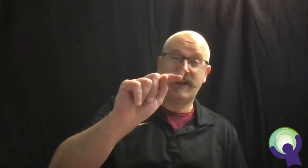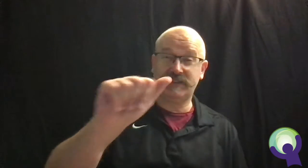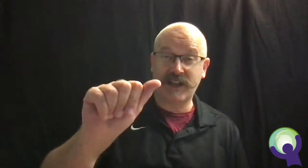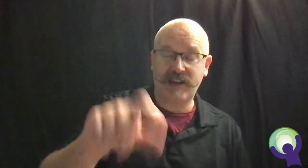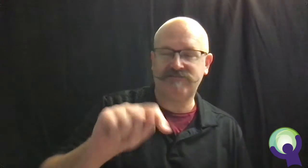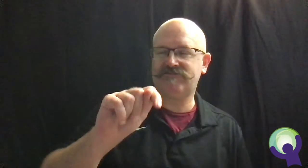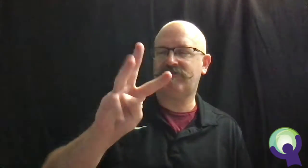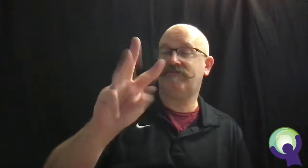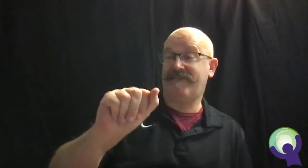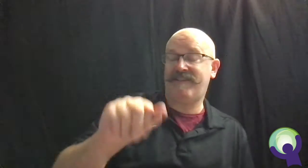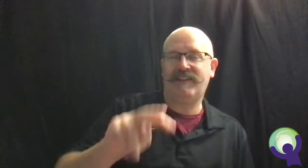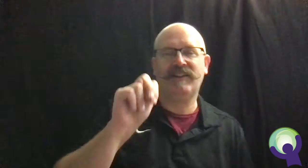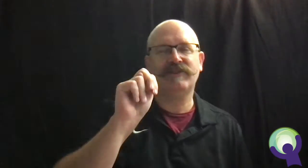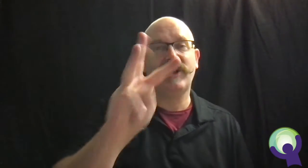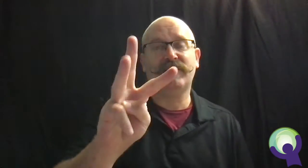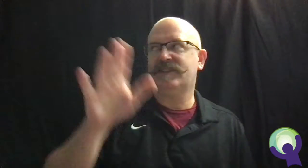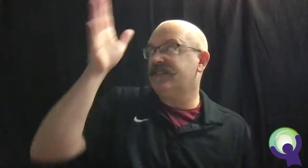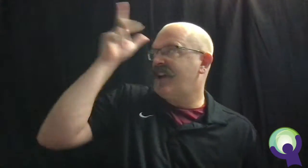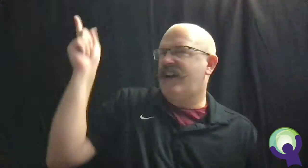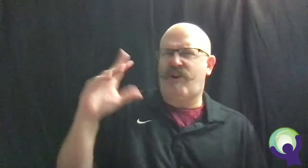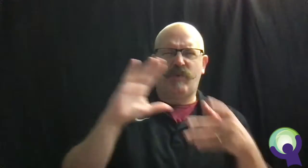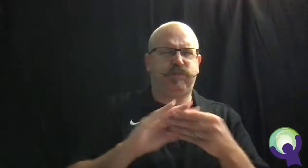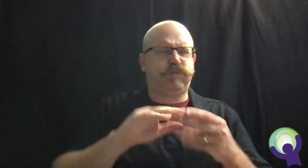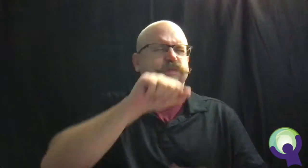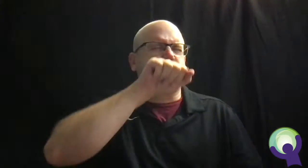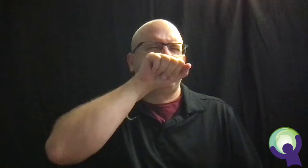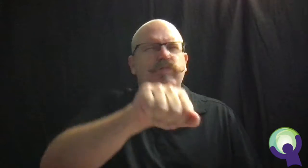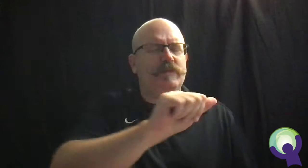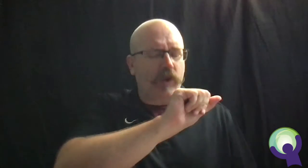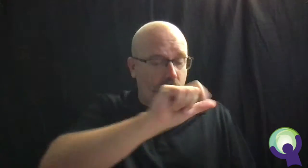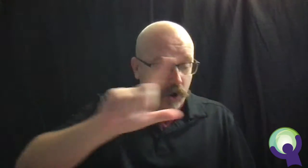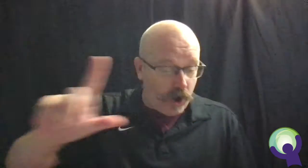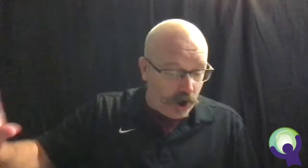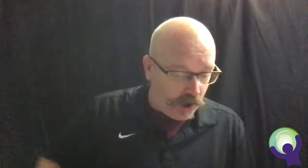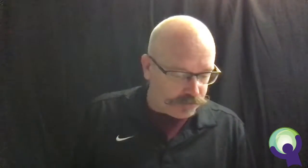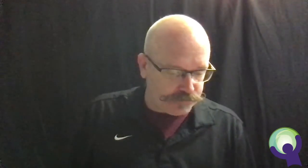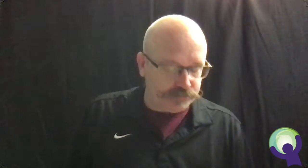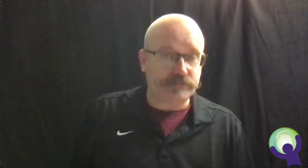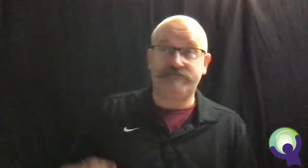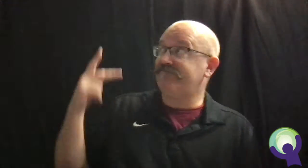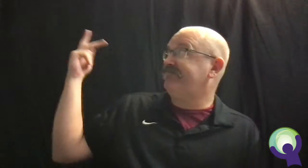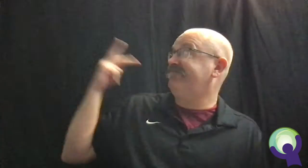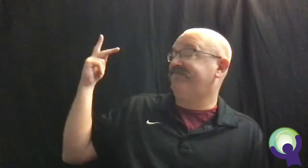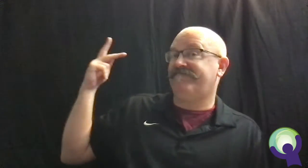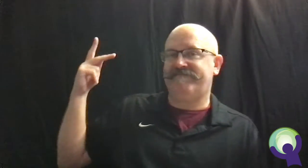"Delta, TWA, Northwest, we love them all," dad says.